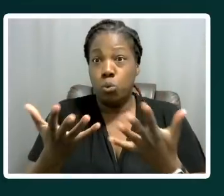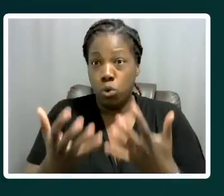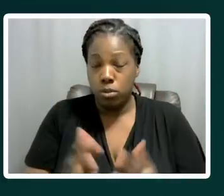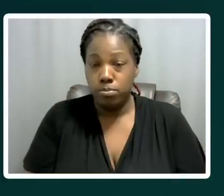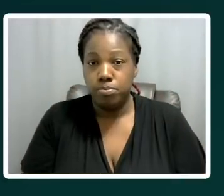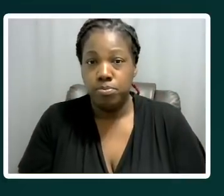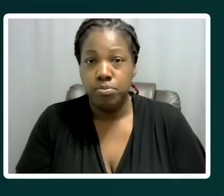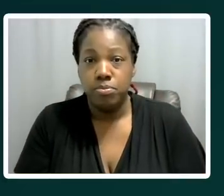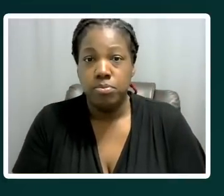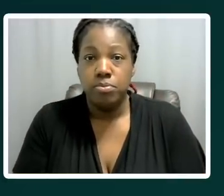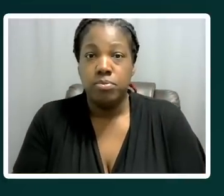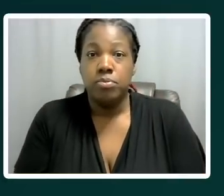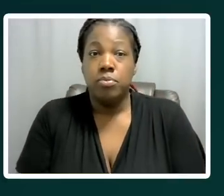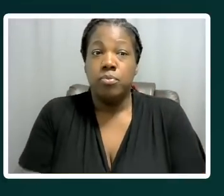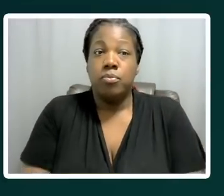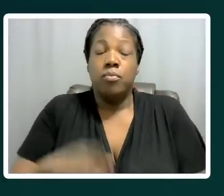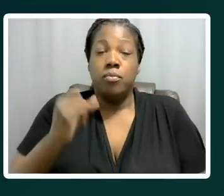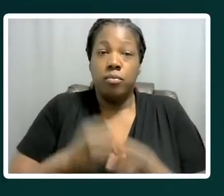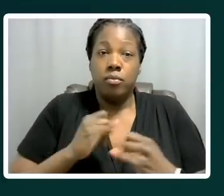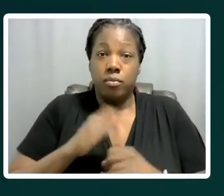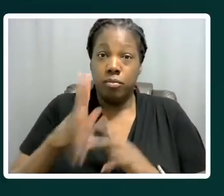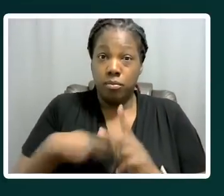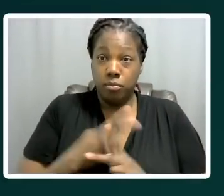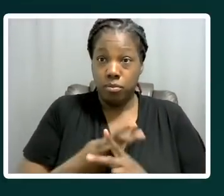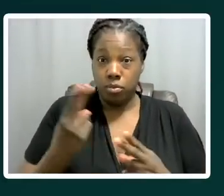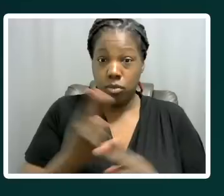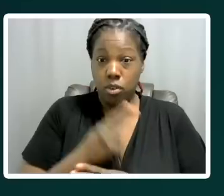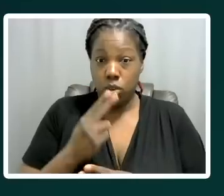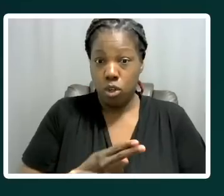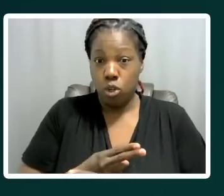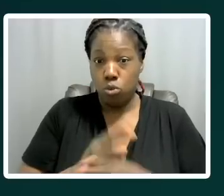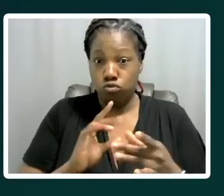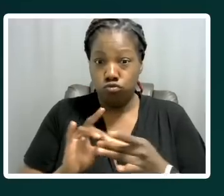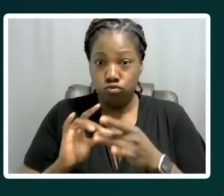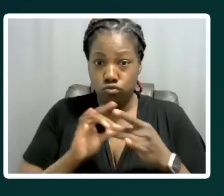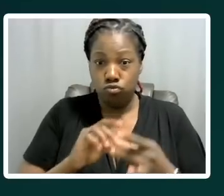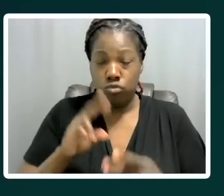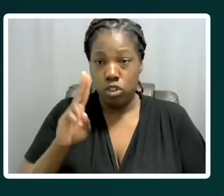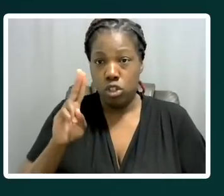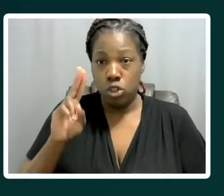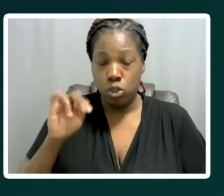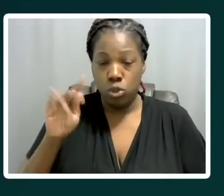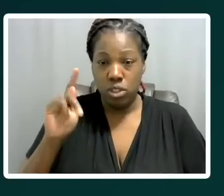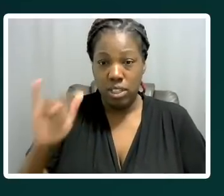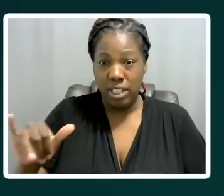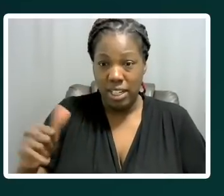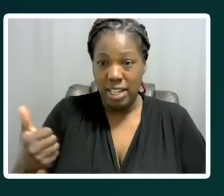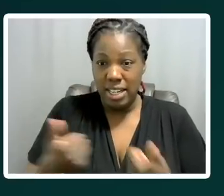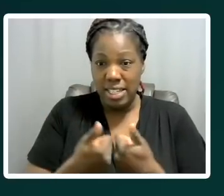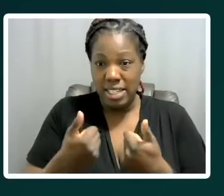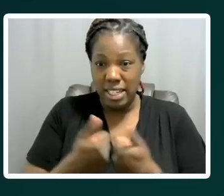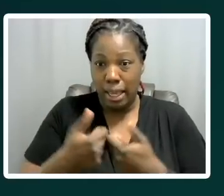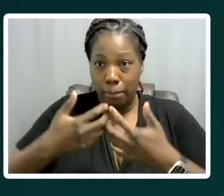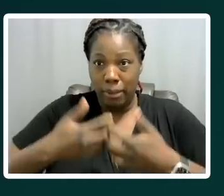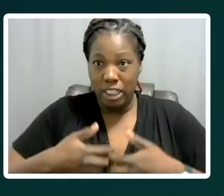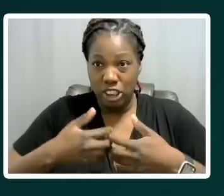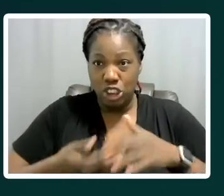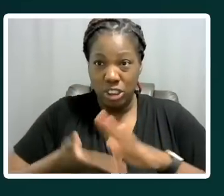For our final versions, we use Unity, which is a bona fide game engine, and it's very useful. It's,